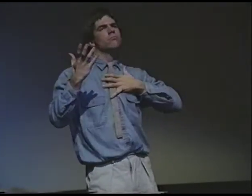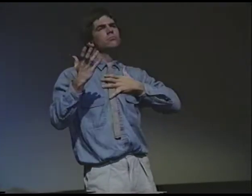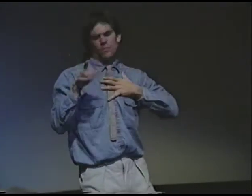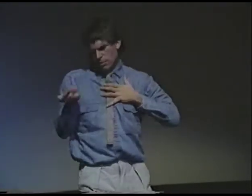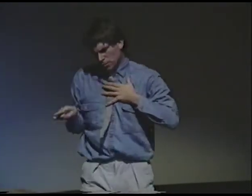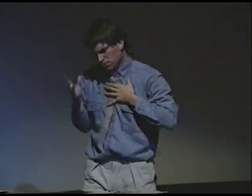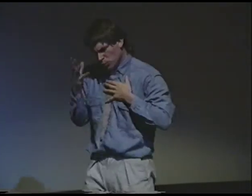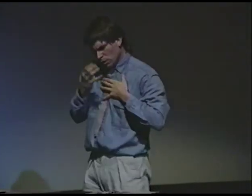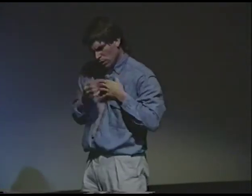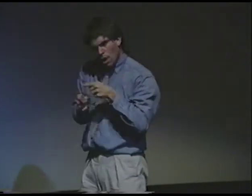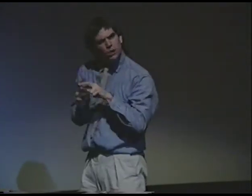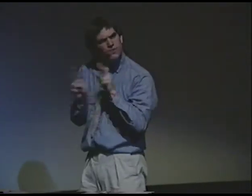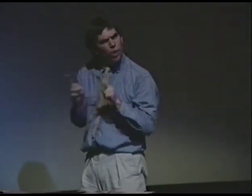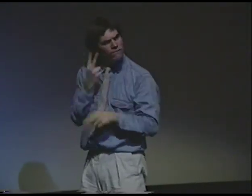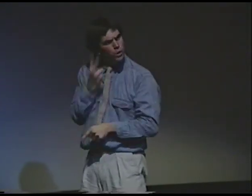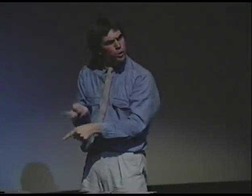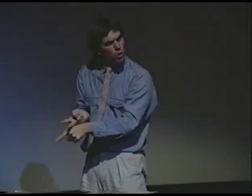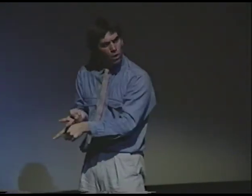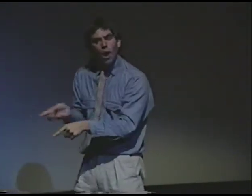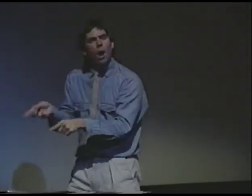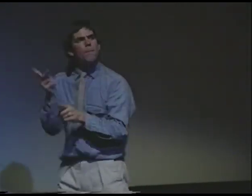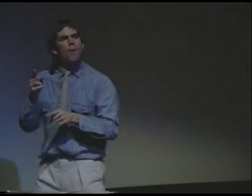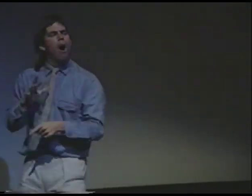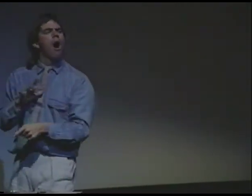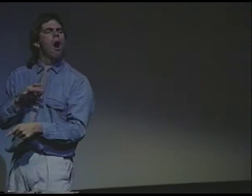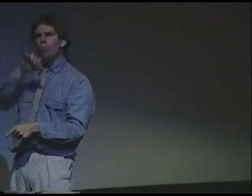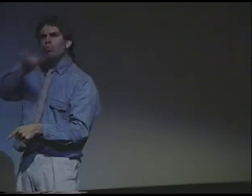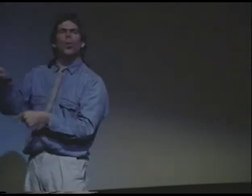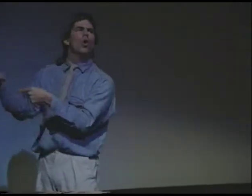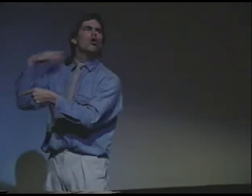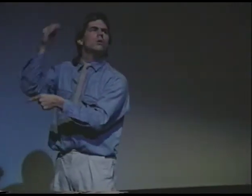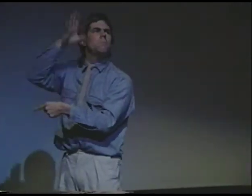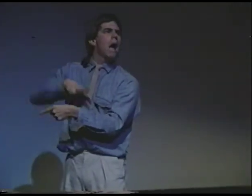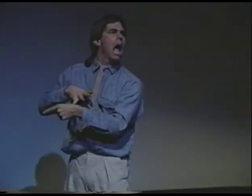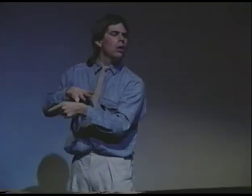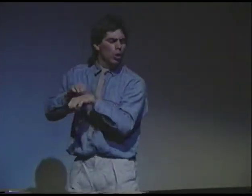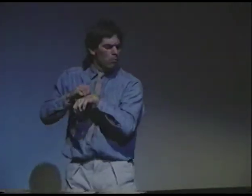the trees in the sunshine. That was very visual.